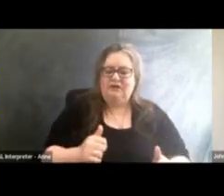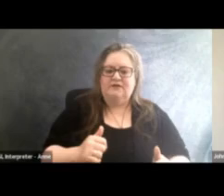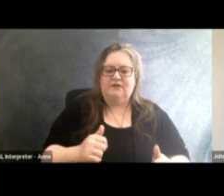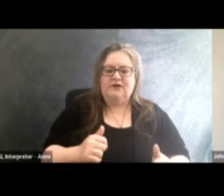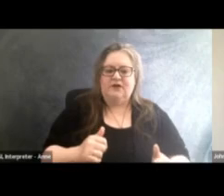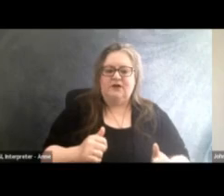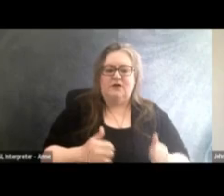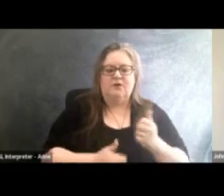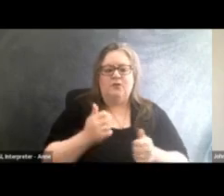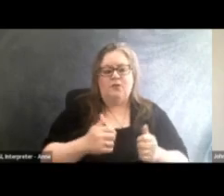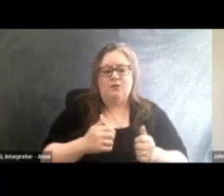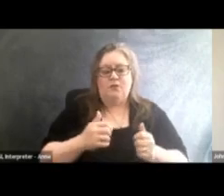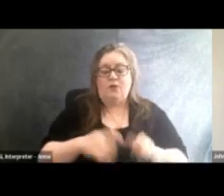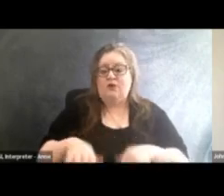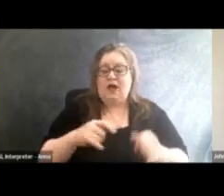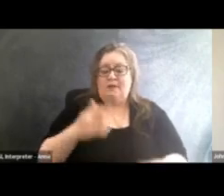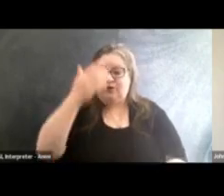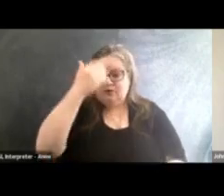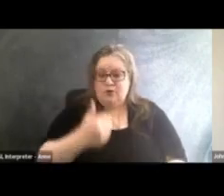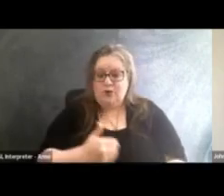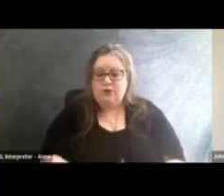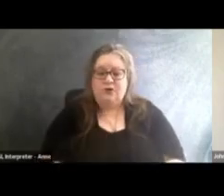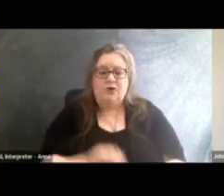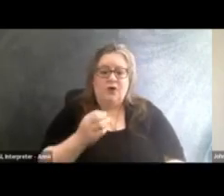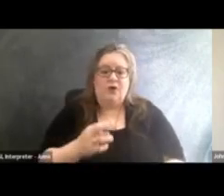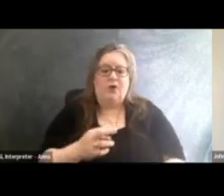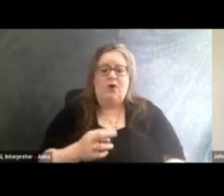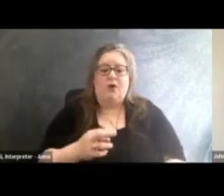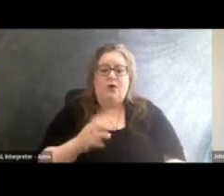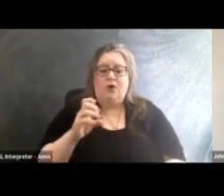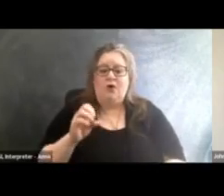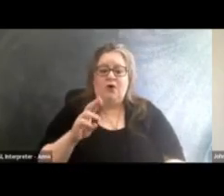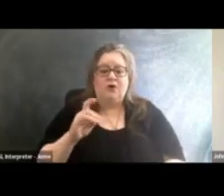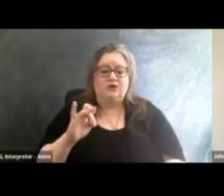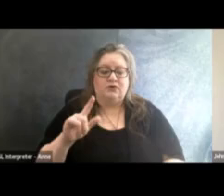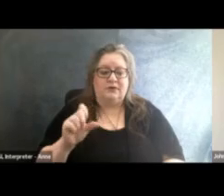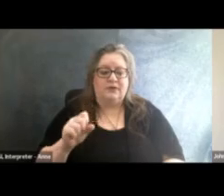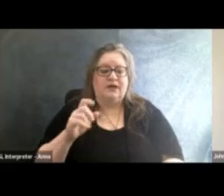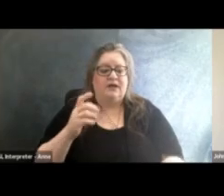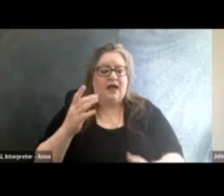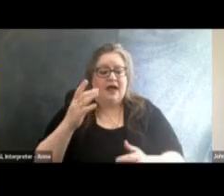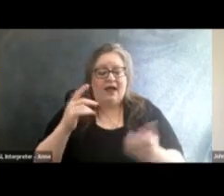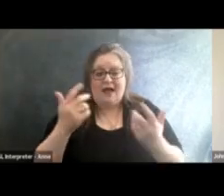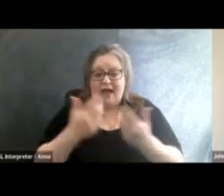common are strokes or cerebrovascular accidents, infectious diseases as well,